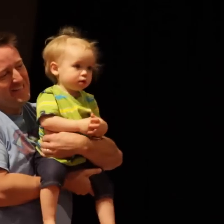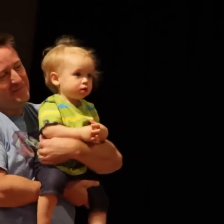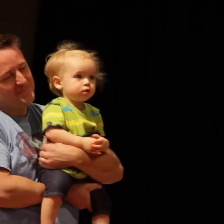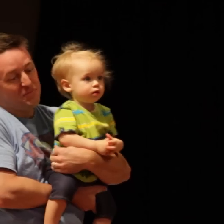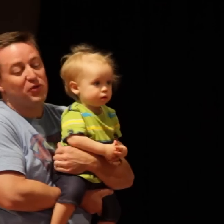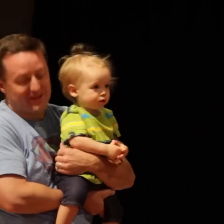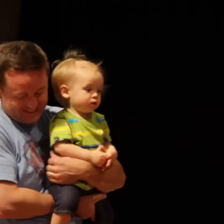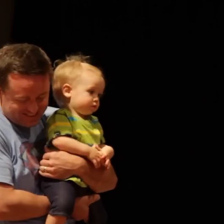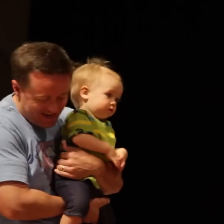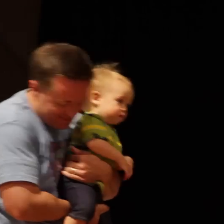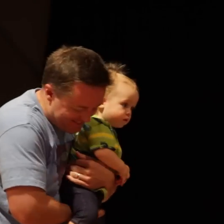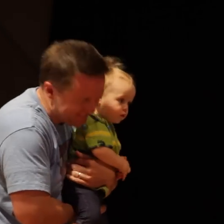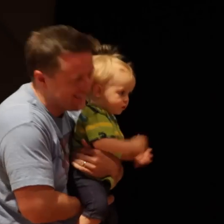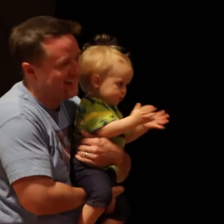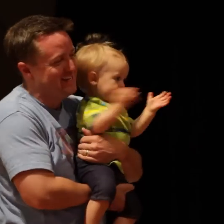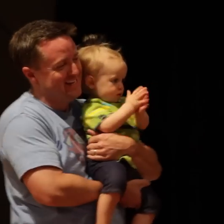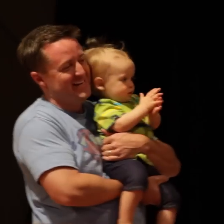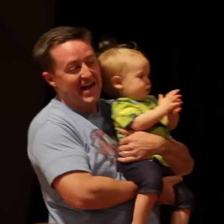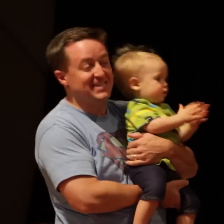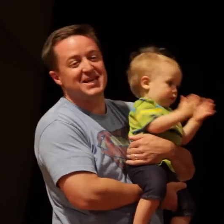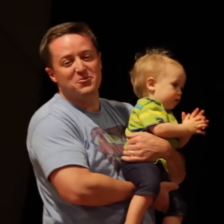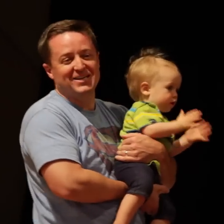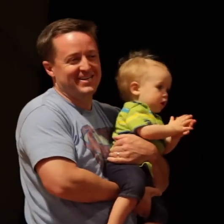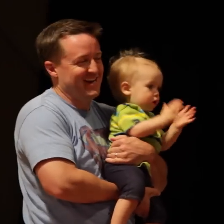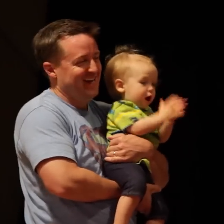Good. Both of you? Both of us! I did say "we" didn't I.